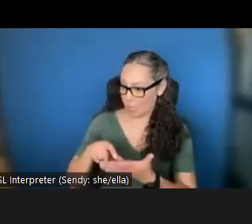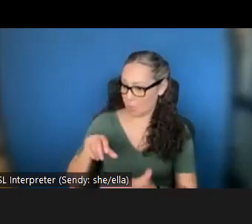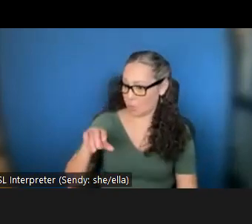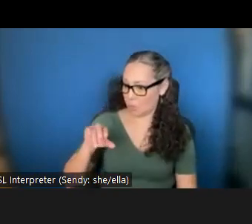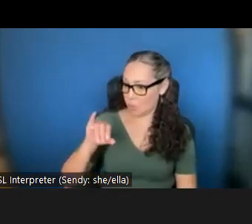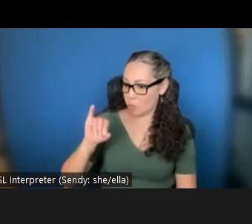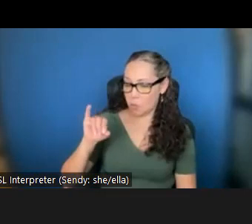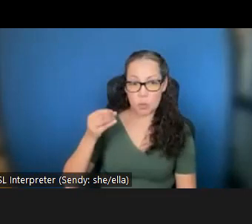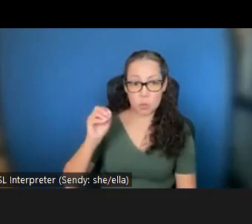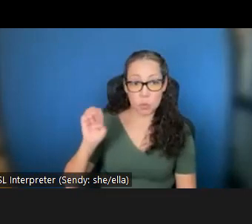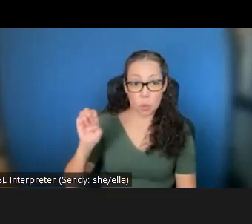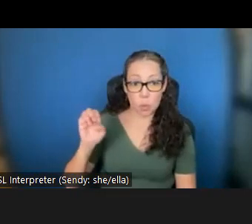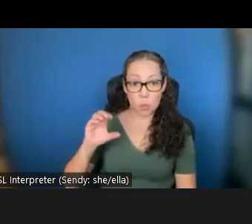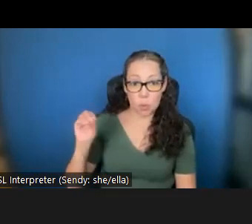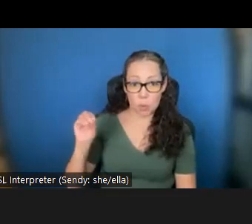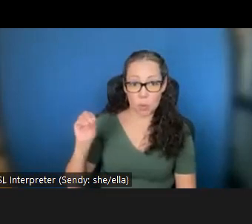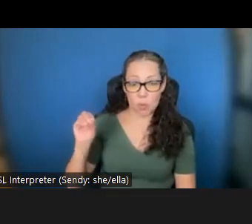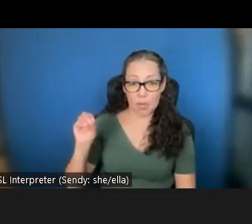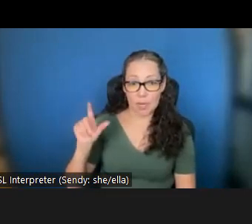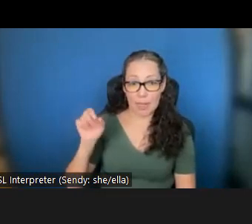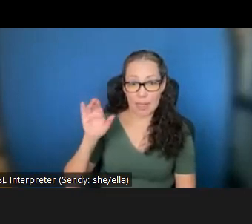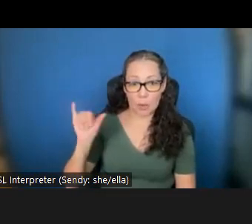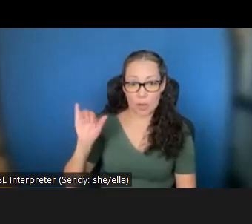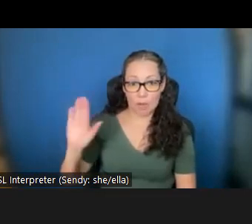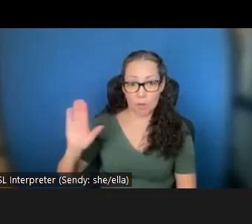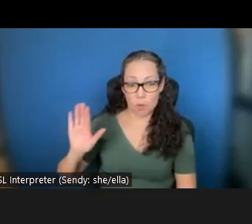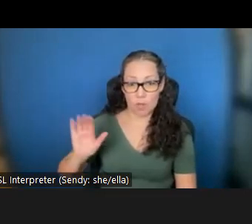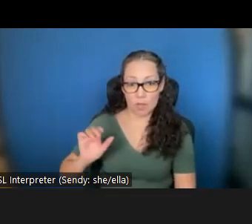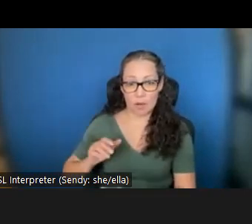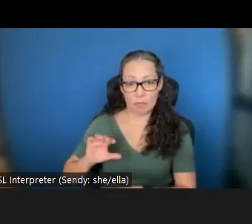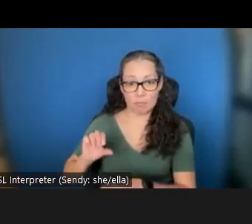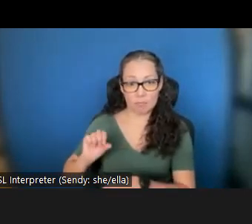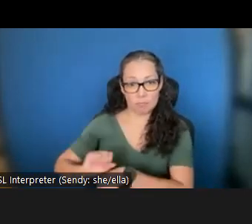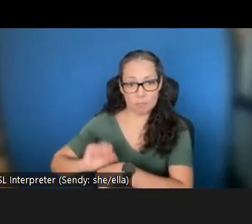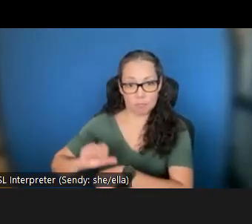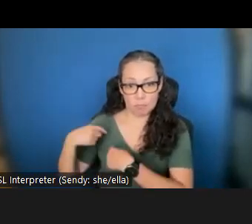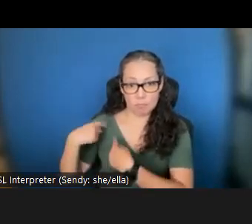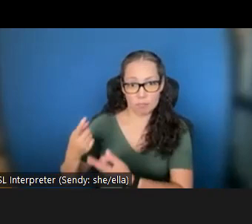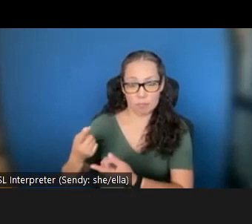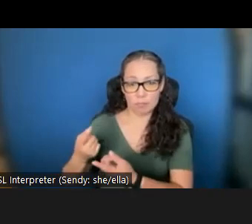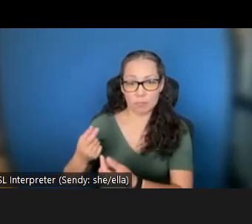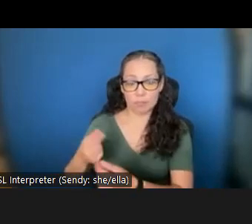leadership on our sustainability work group um and leading our um stakeholder feedback and engagement